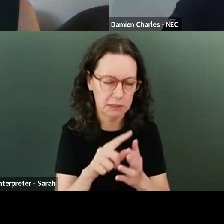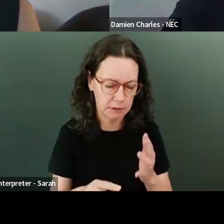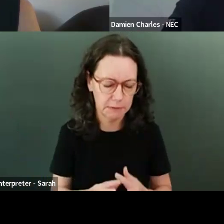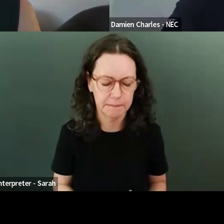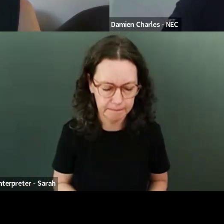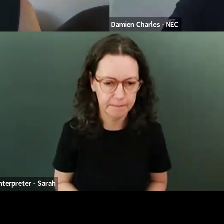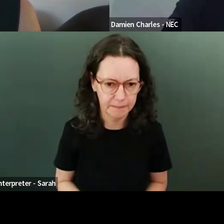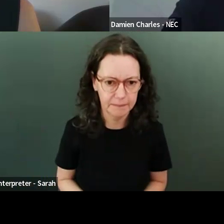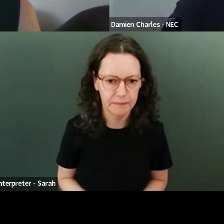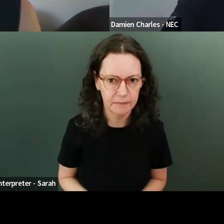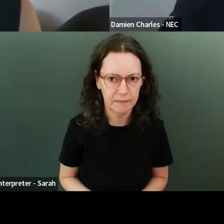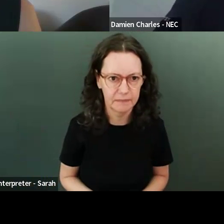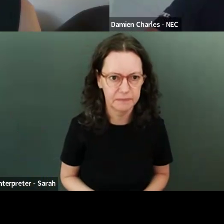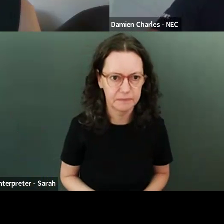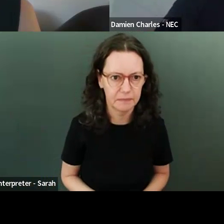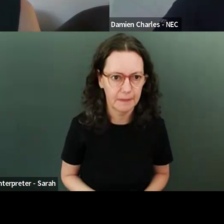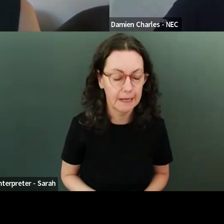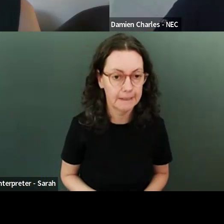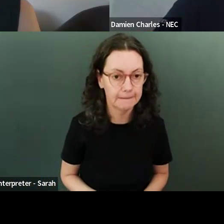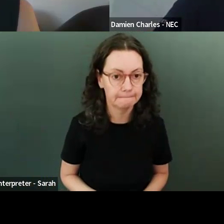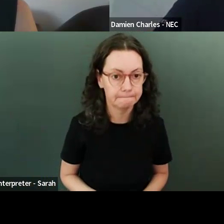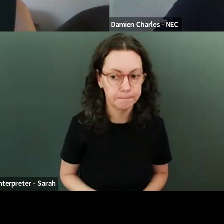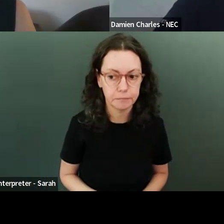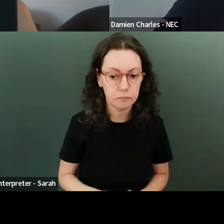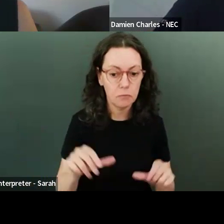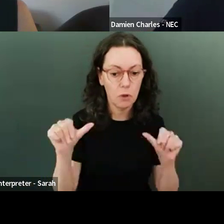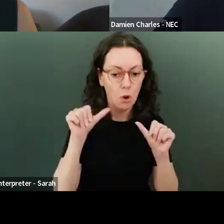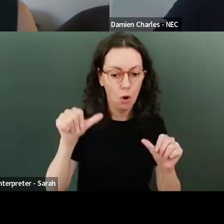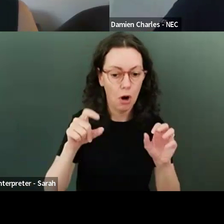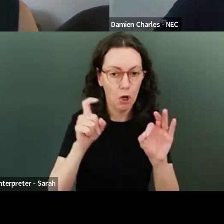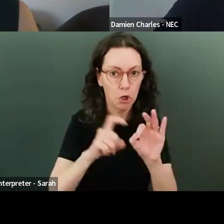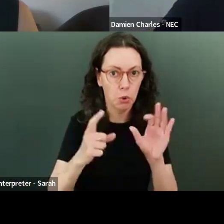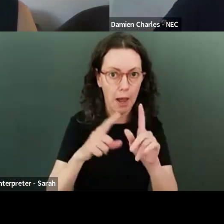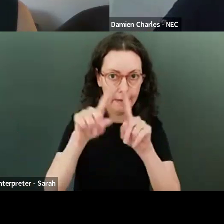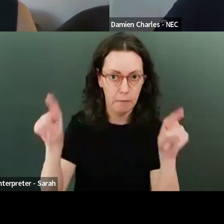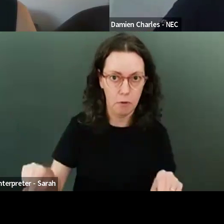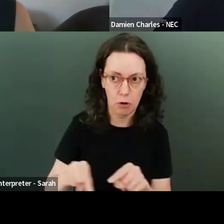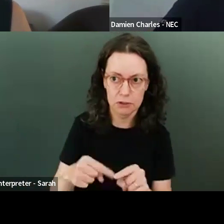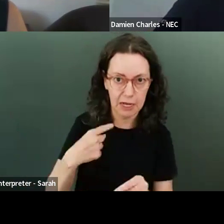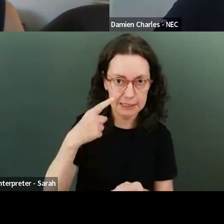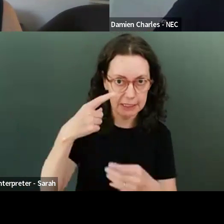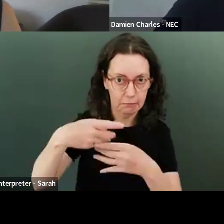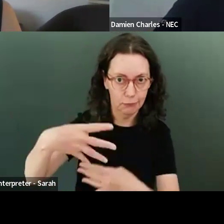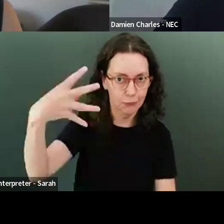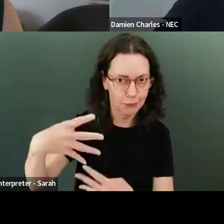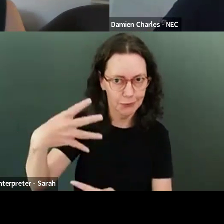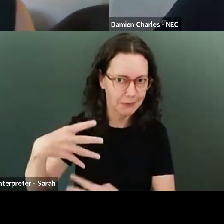as well. I'm just looking through the